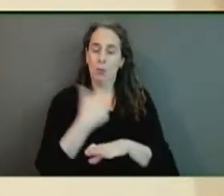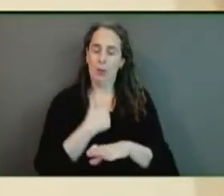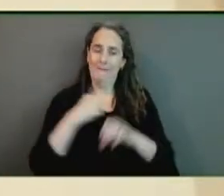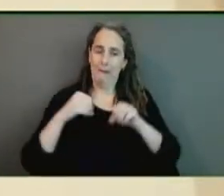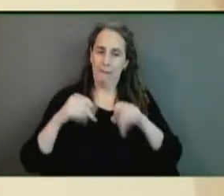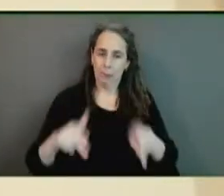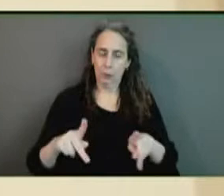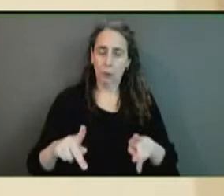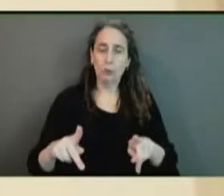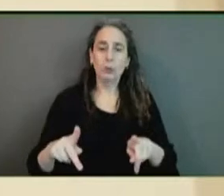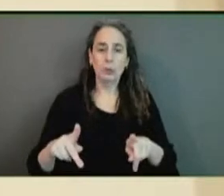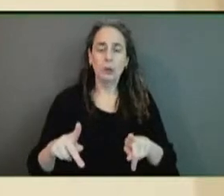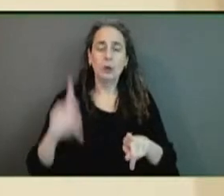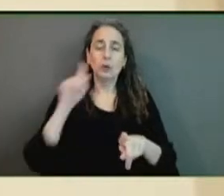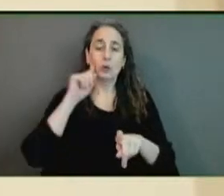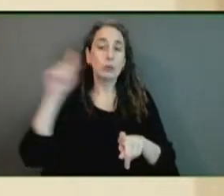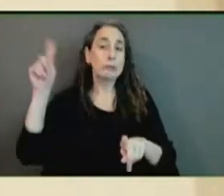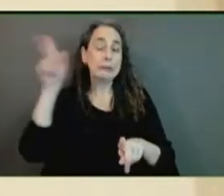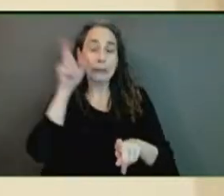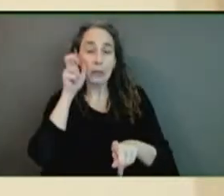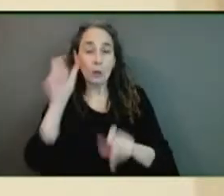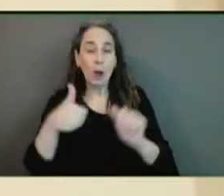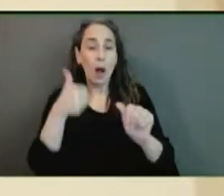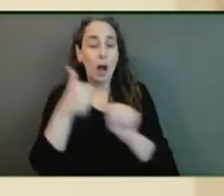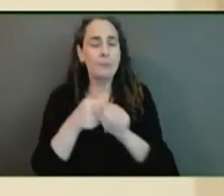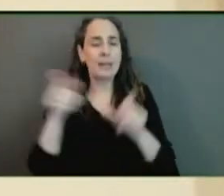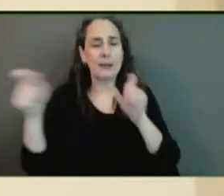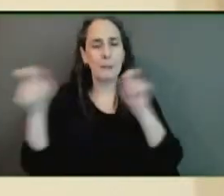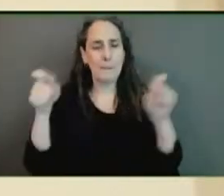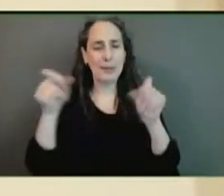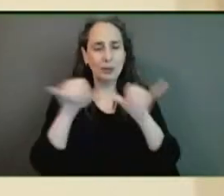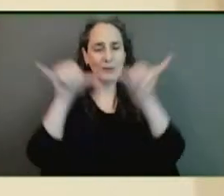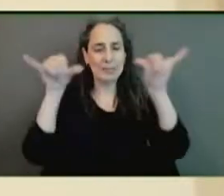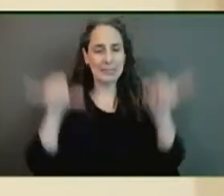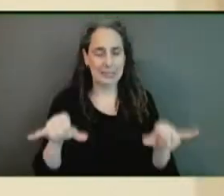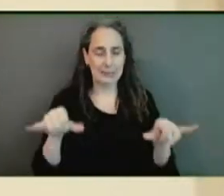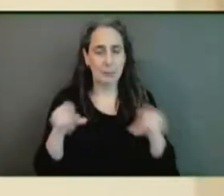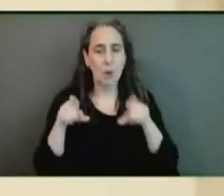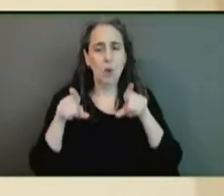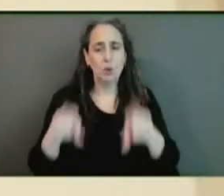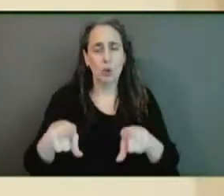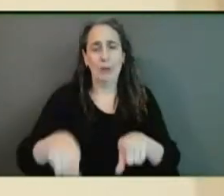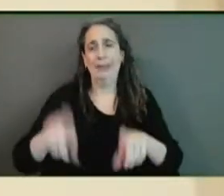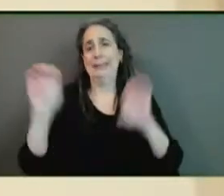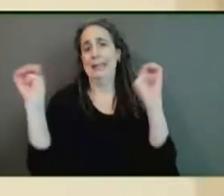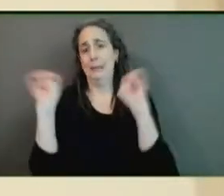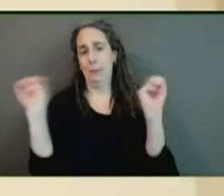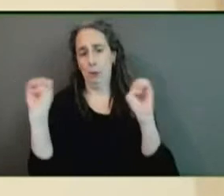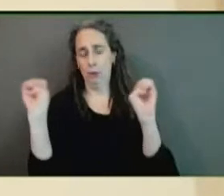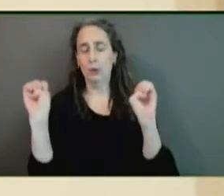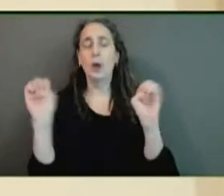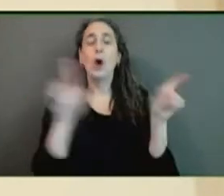other. Tonight we will have an opportunity to hear an update on